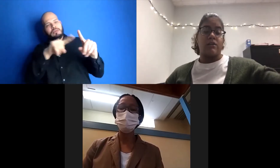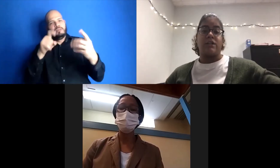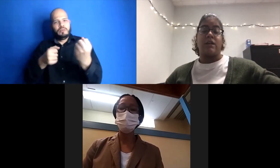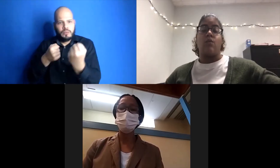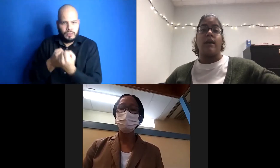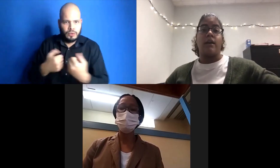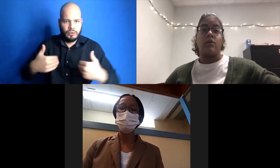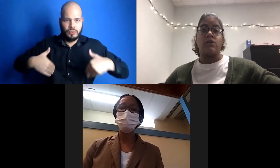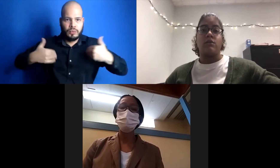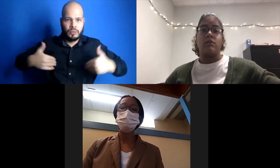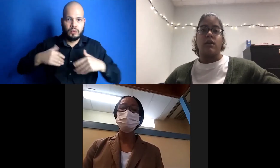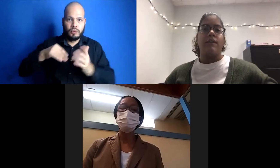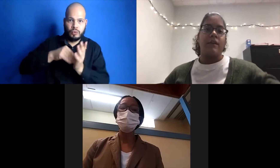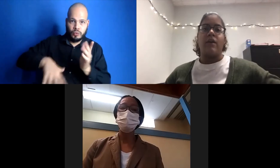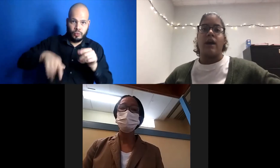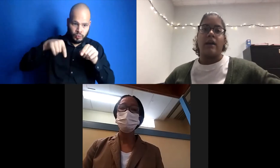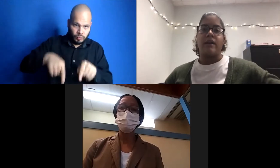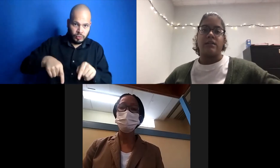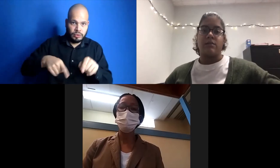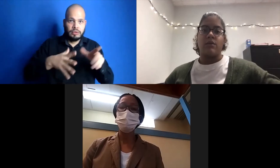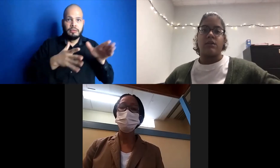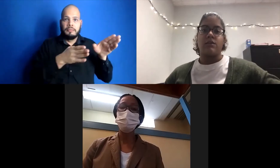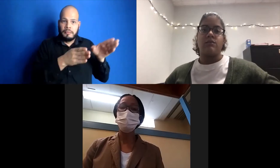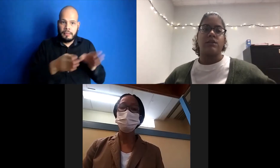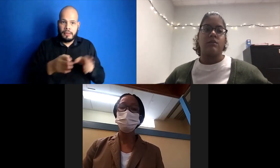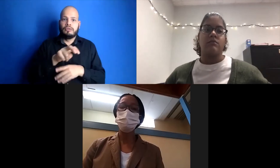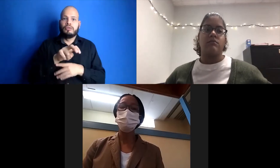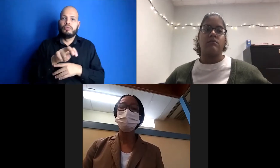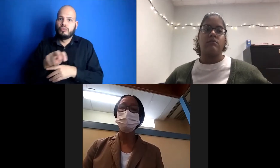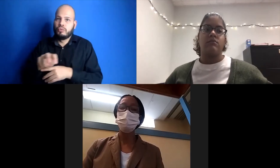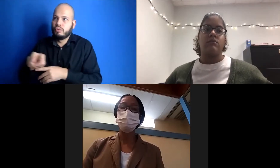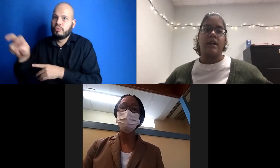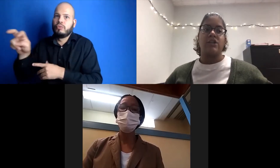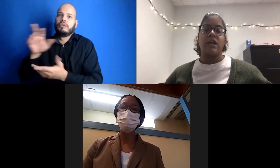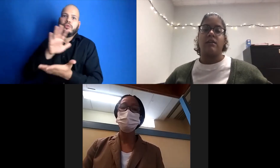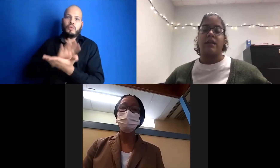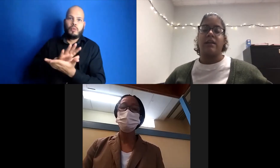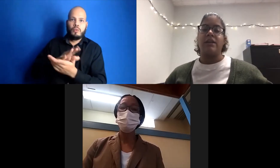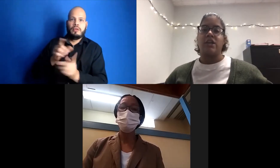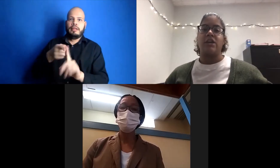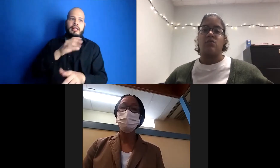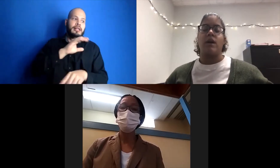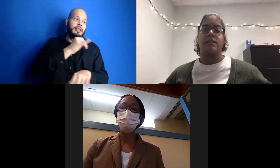that they want to go to then they'll have that support too so educate like education-wise that